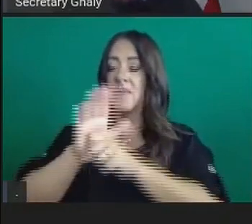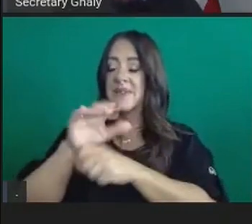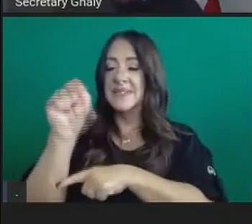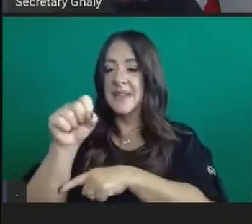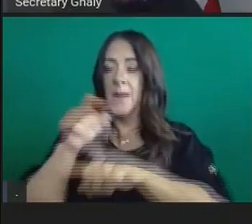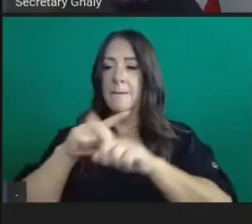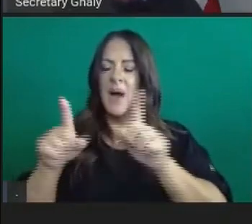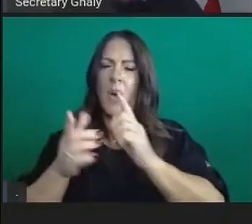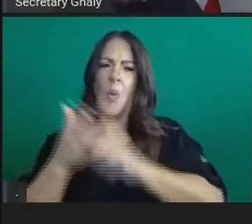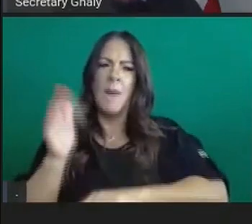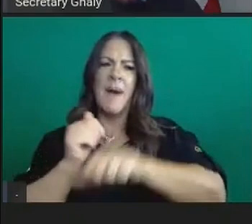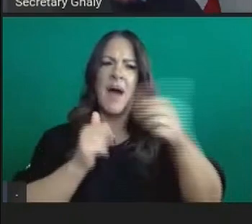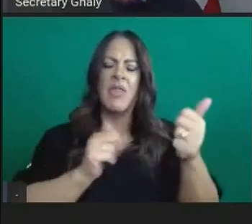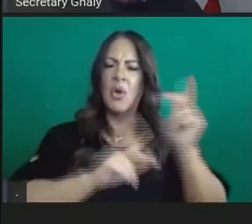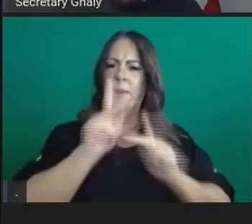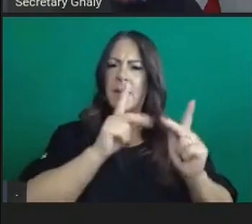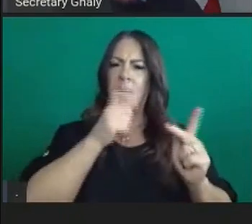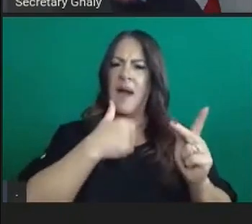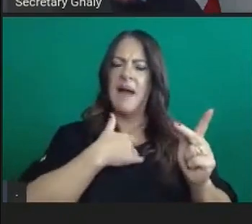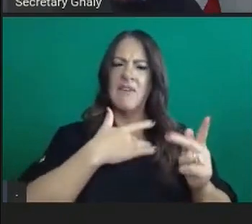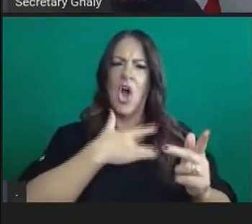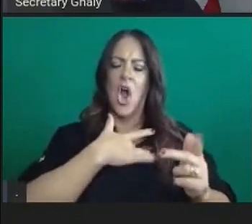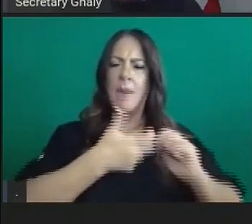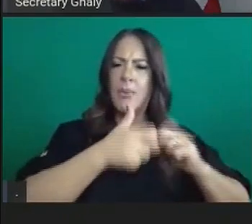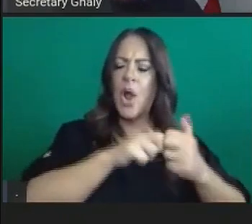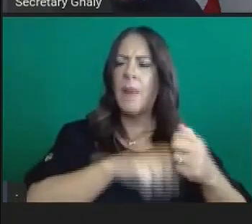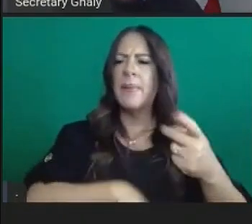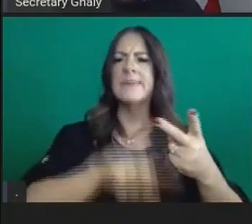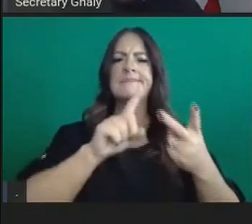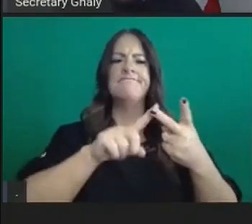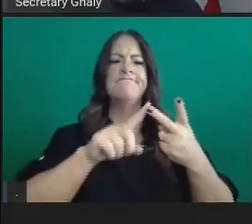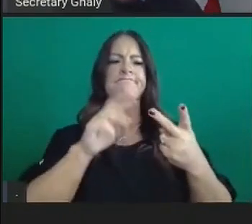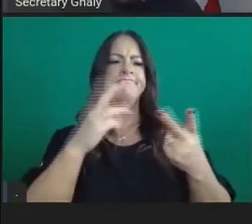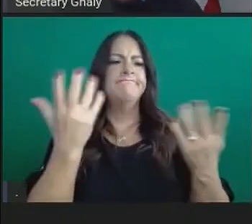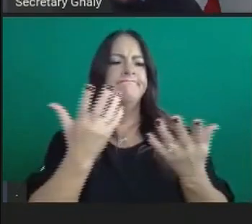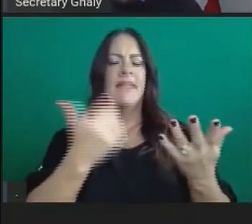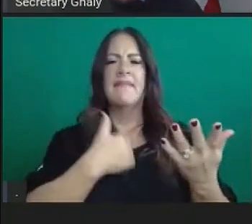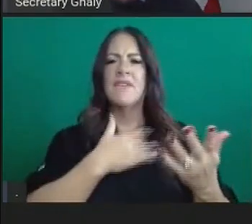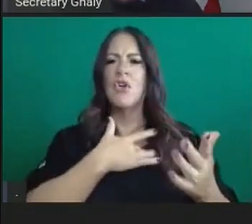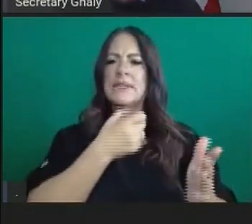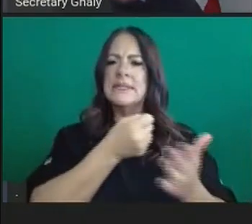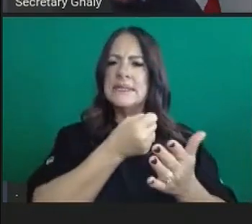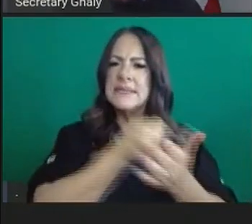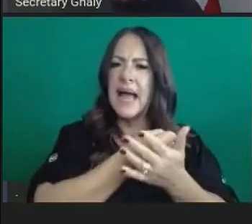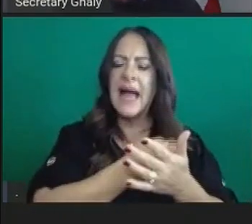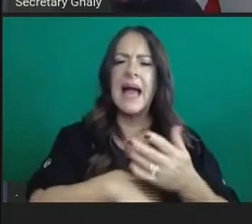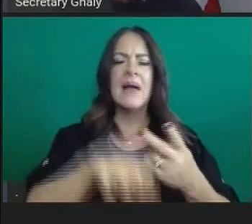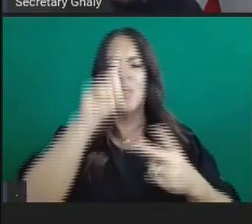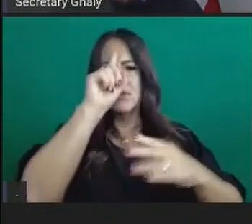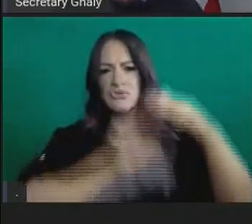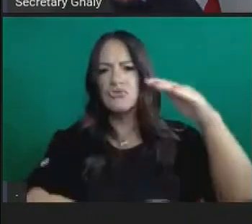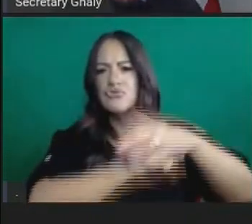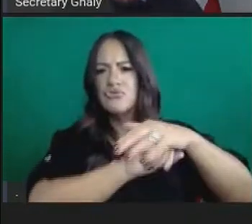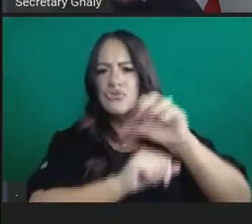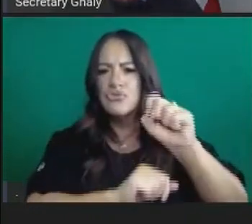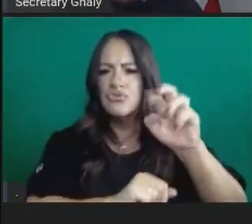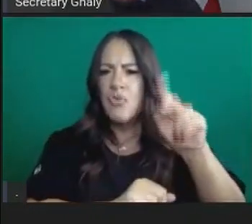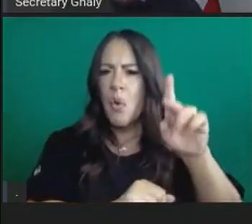INTO BUT EVEN IN SOME OF THE ROUTINE CAPACITY THERE IS